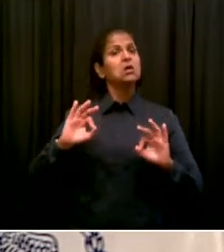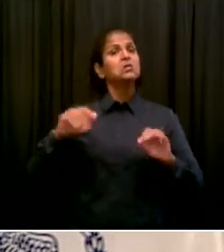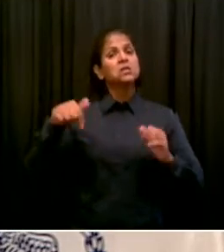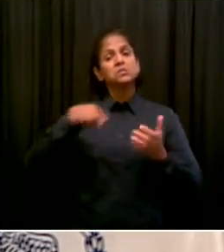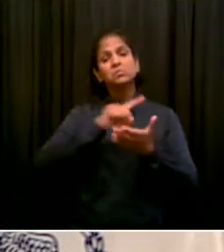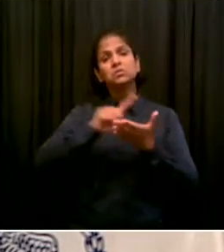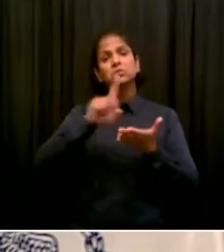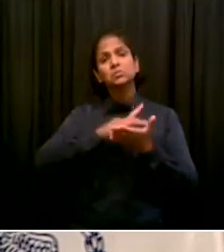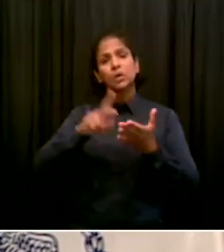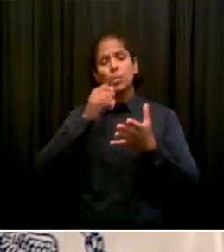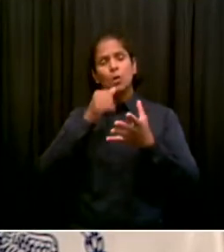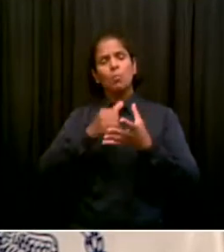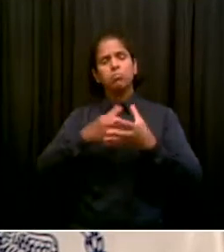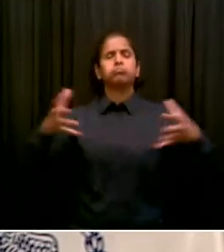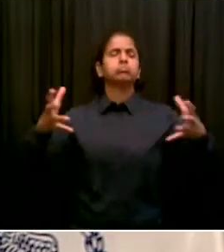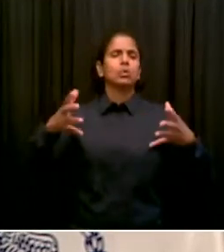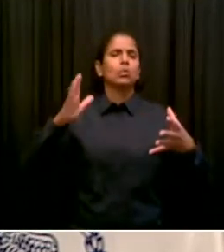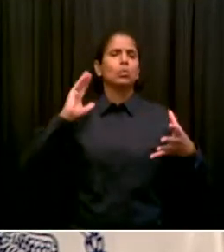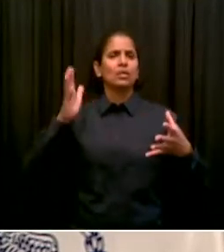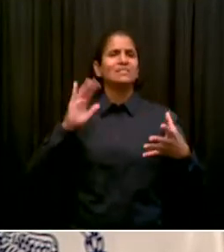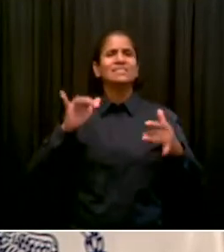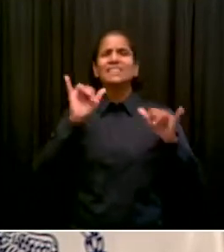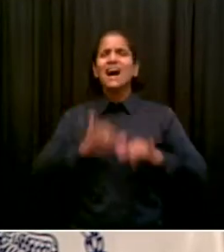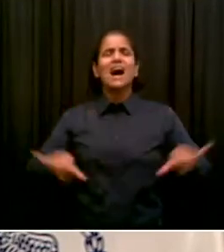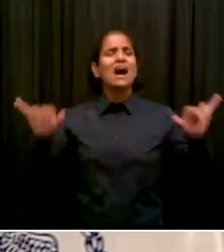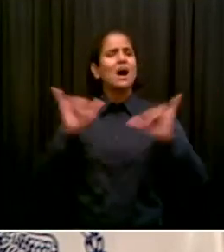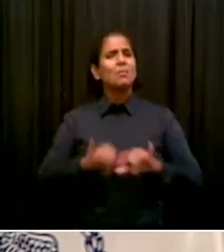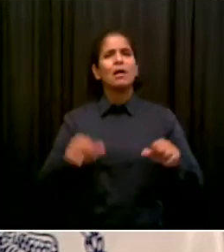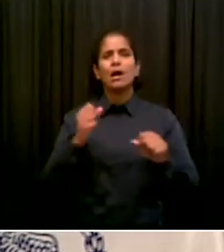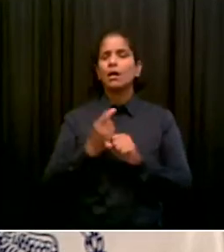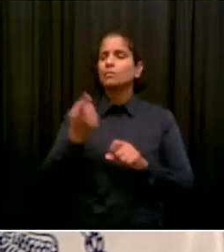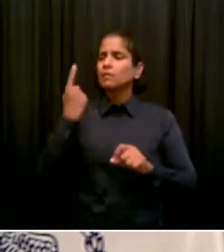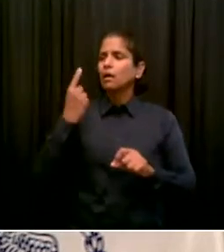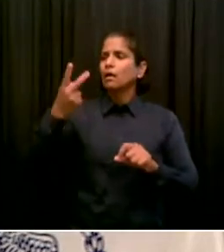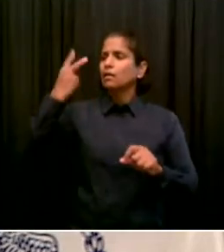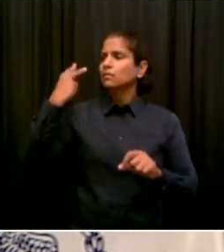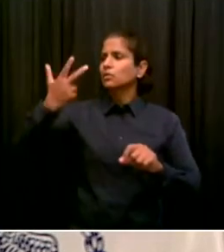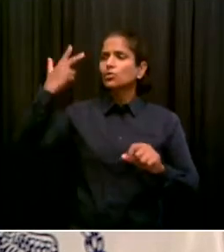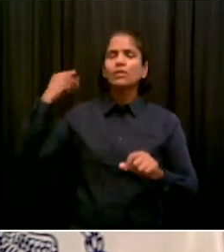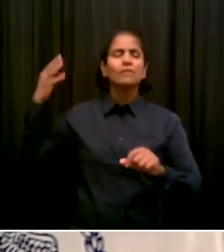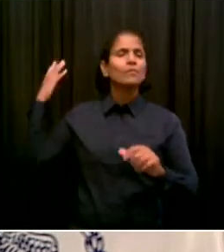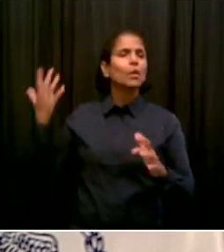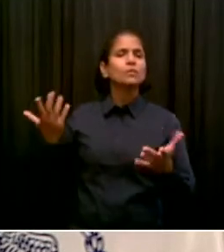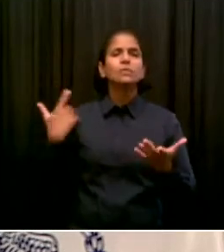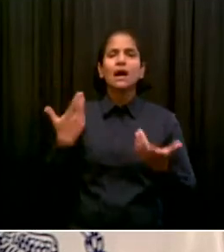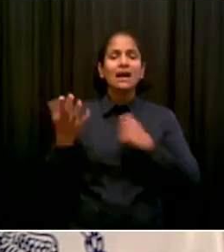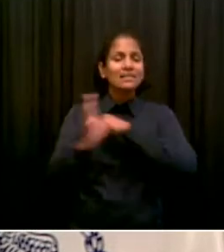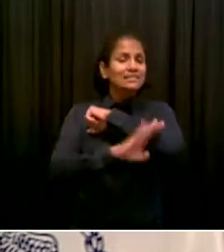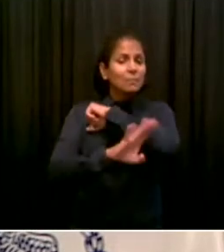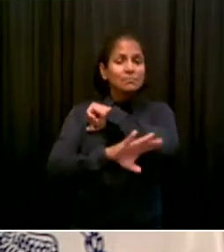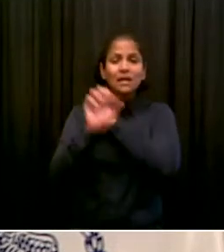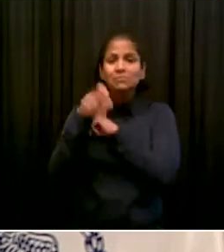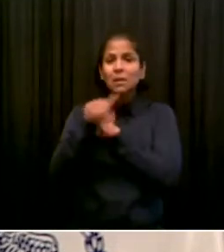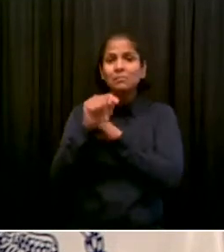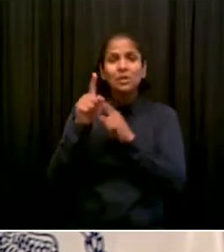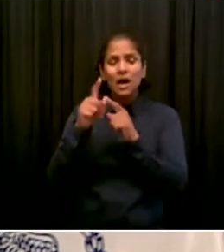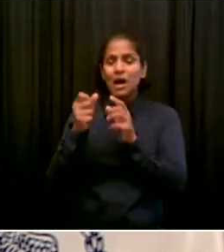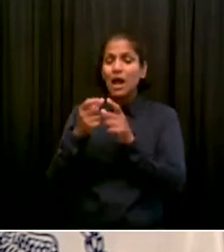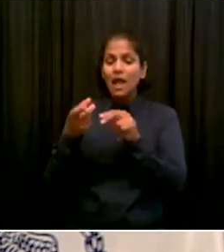YOU WILL SEE MORE AND MORE FAMILIES COMING IN. WE ARE VERY SATISFIED IWTH THIS IS OUR PRIVILEGE A NATIONAL PRELIMINARY NUMBER. WE THINK THAT NUMBER WILL CHANGE IN THE NEXT FEW DAYS AND